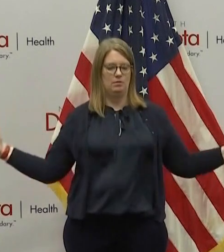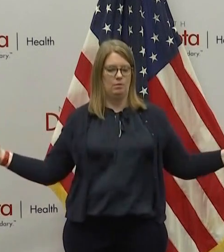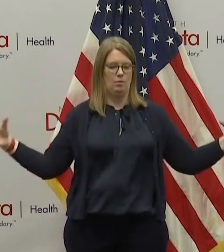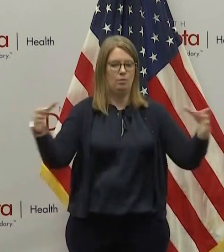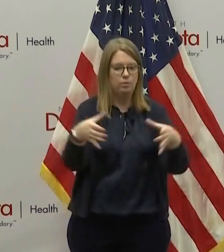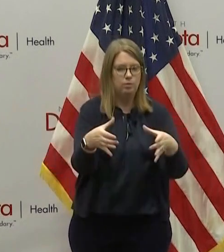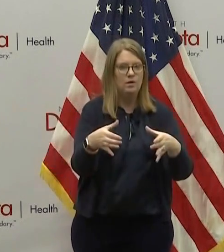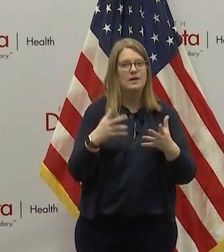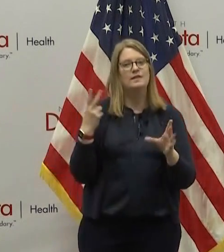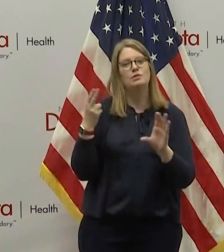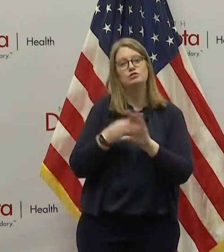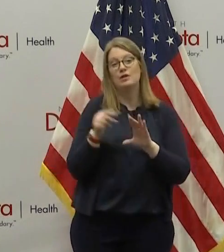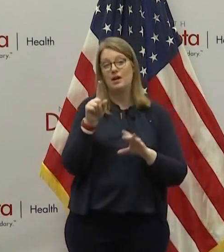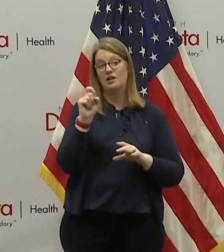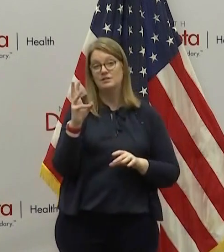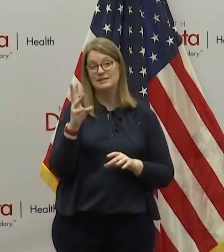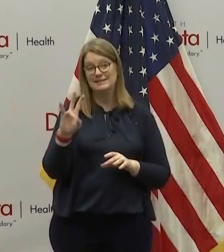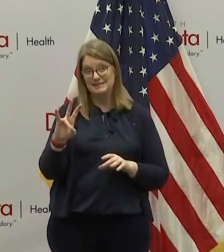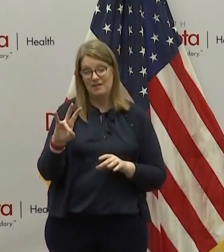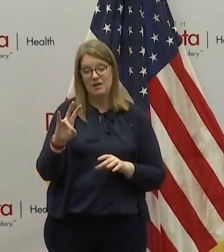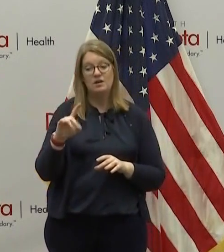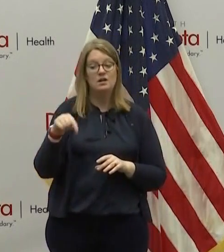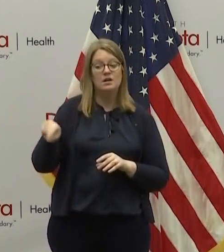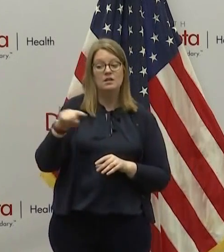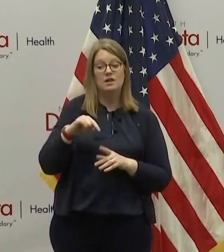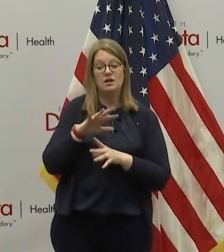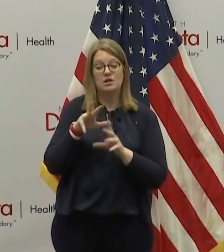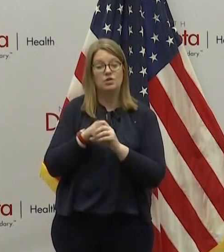COME FROM ARNOLD THE UNITED STATES. THEY'RE EXPECTED TO BE HERE ON